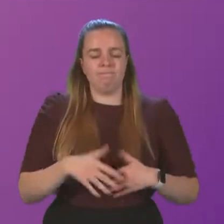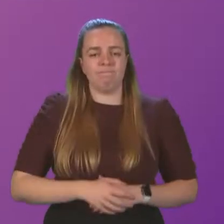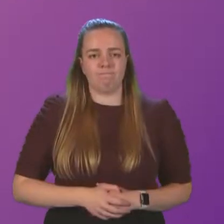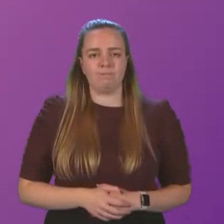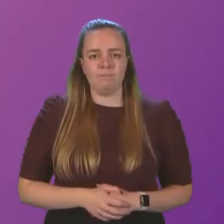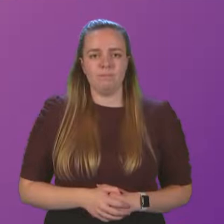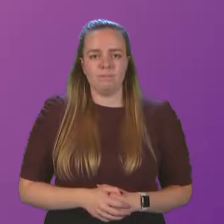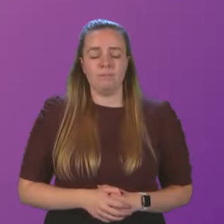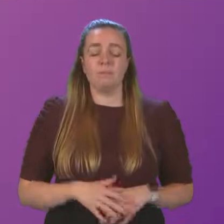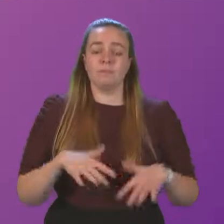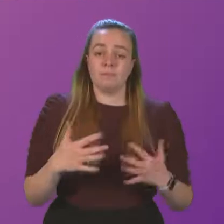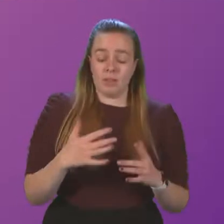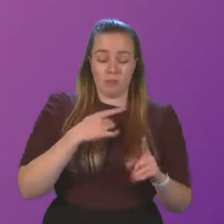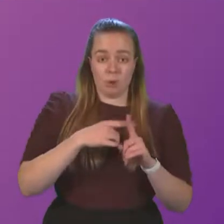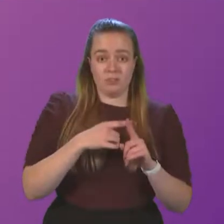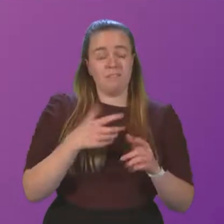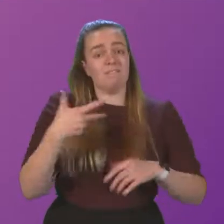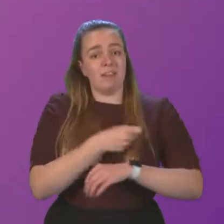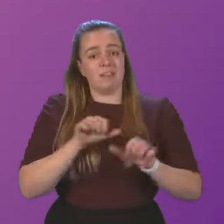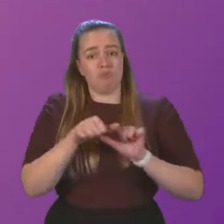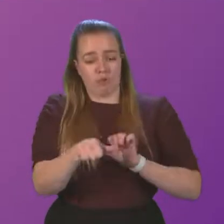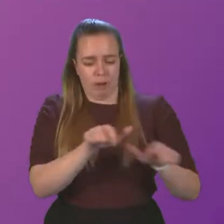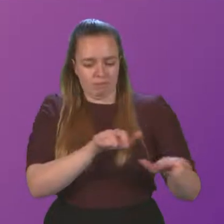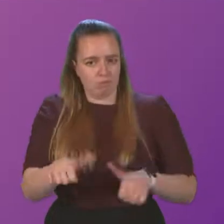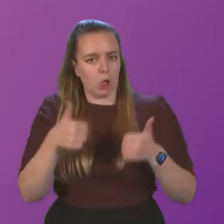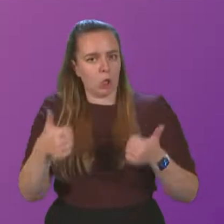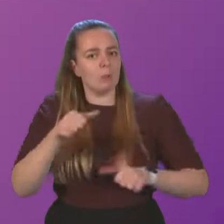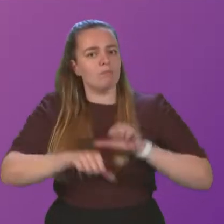More positively, the vaccination programme continues to make good progress. I confirm